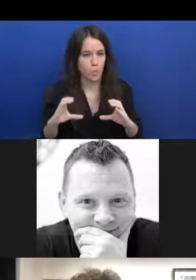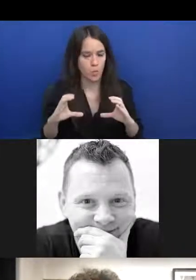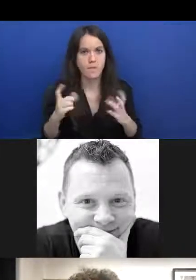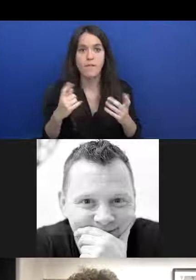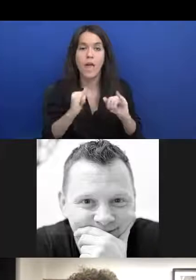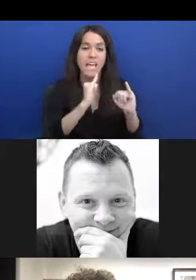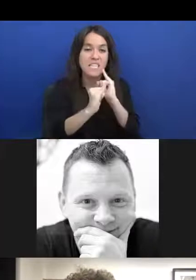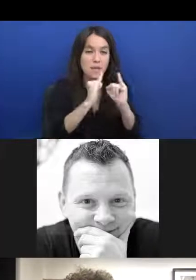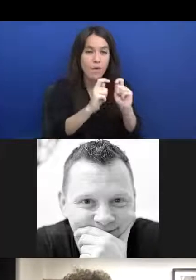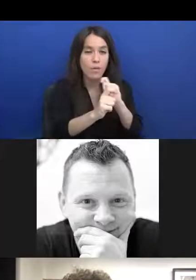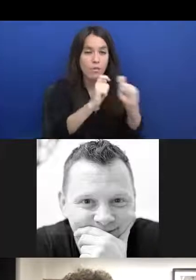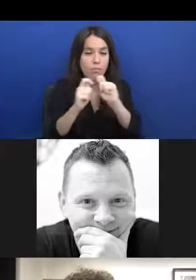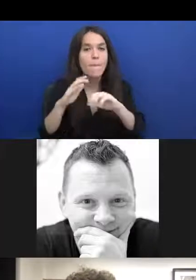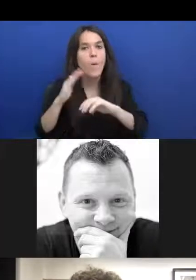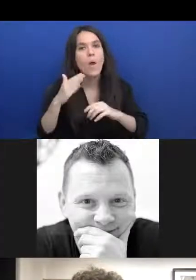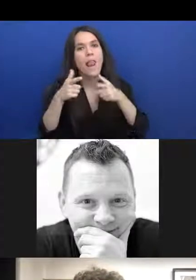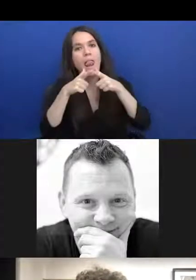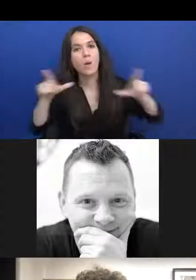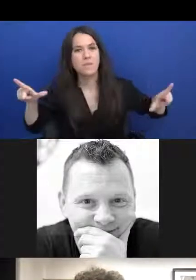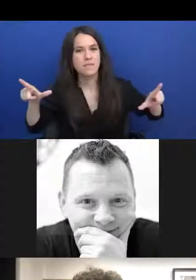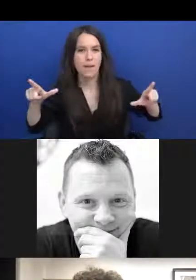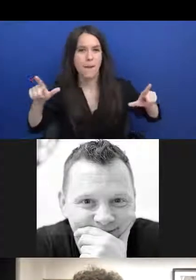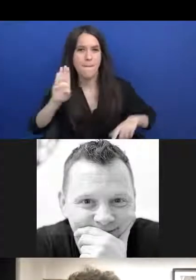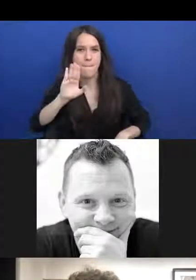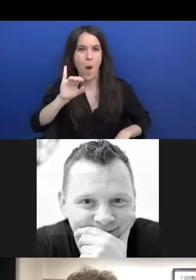linguistic biographies so I was asking people about their lives and the languages they used